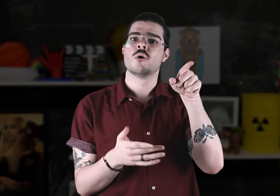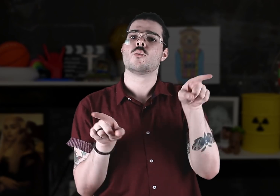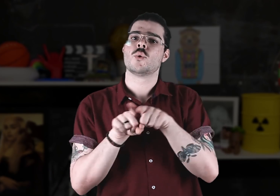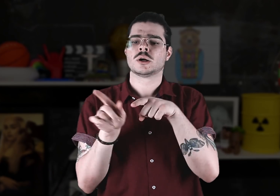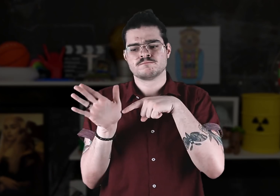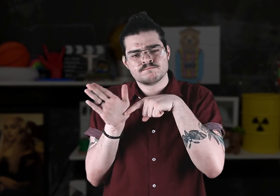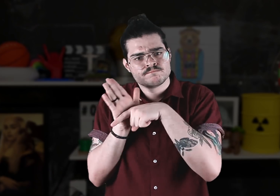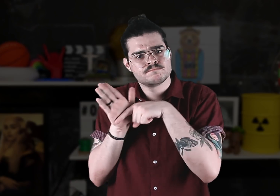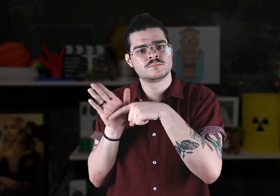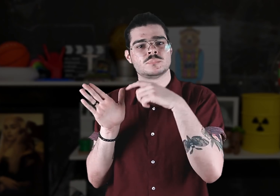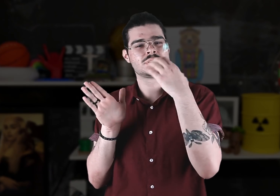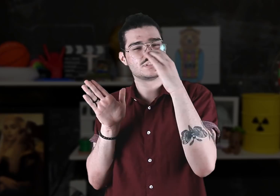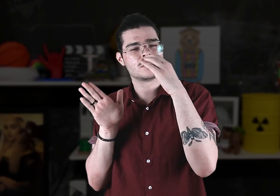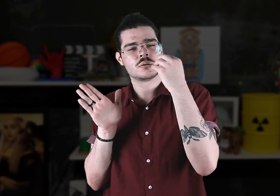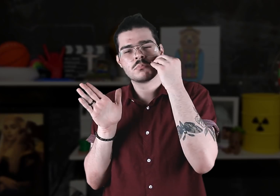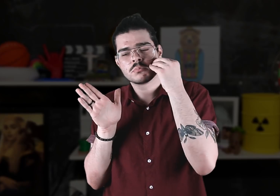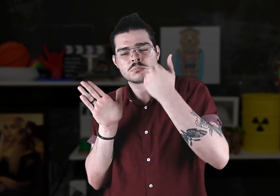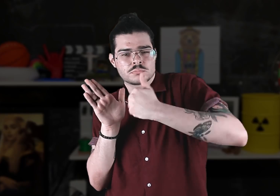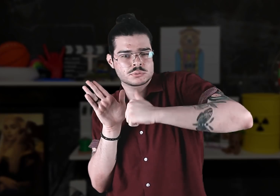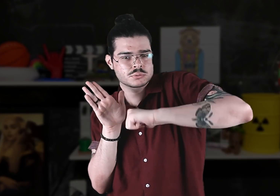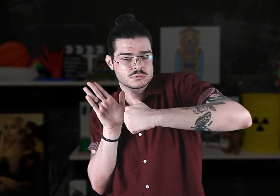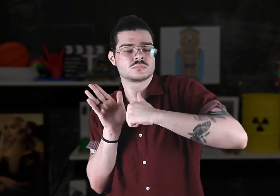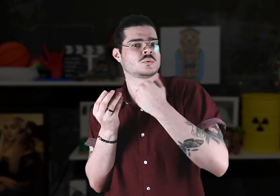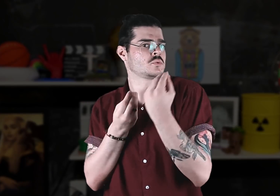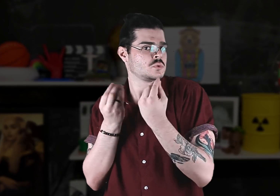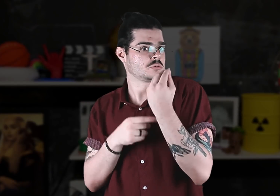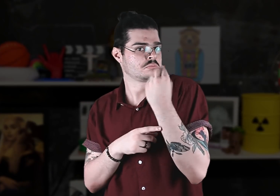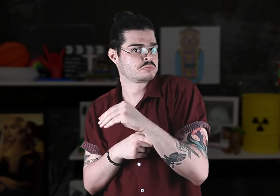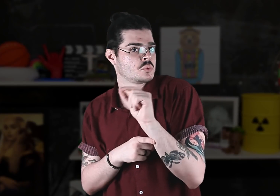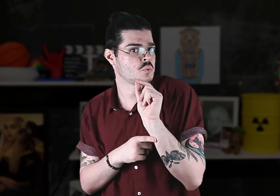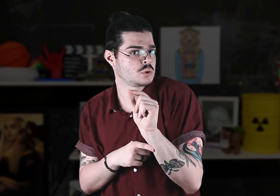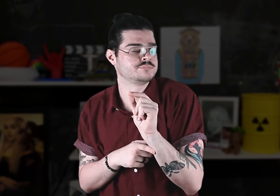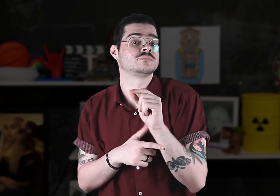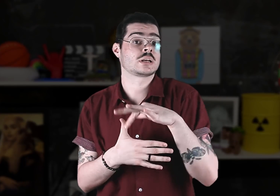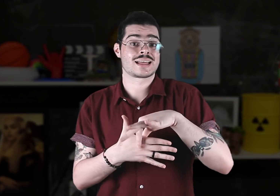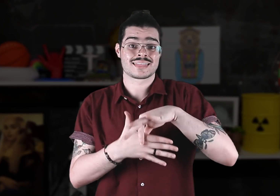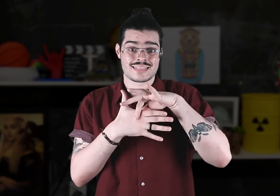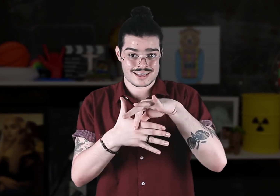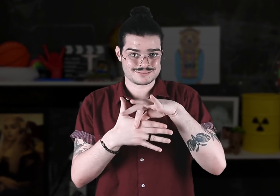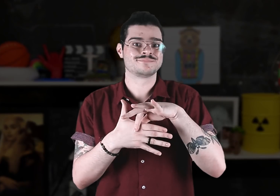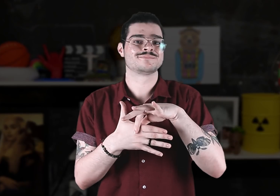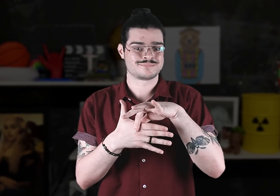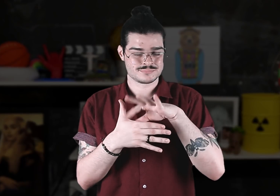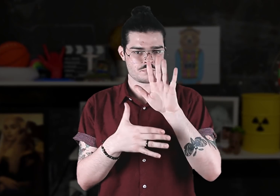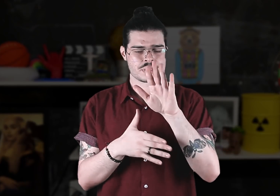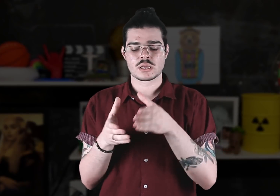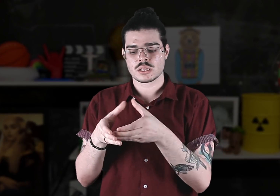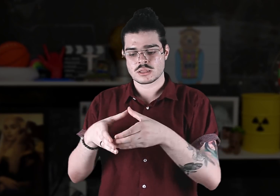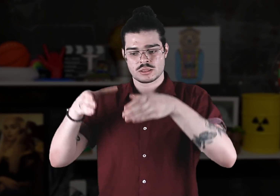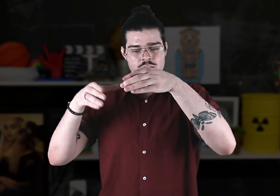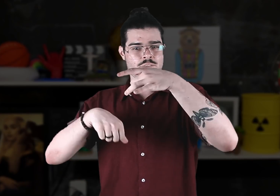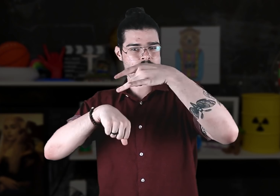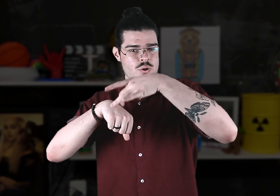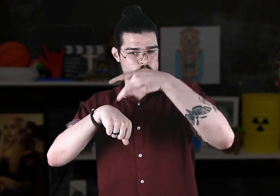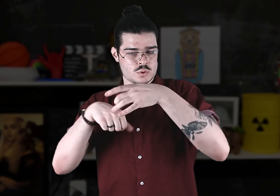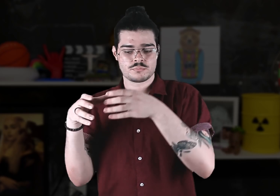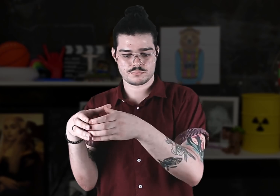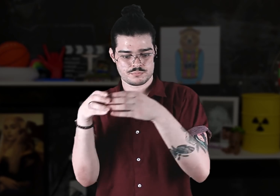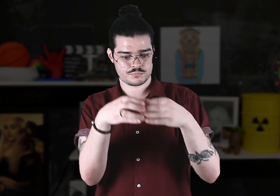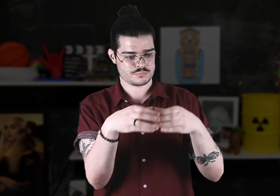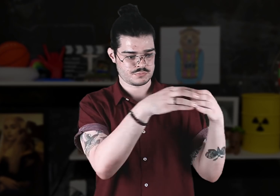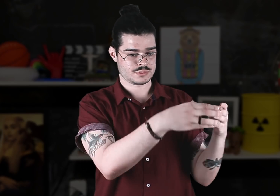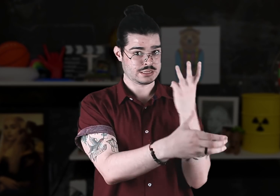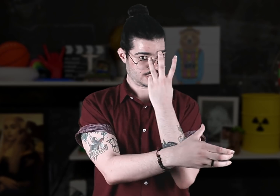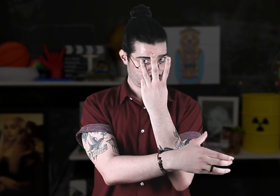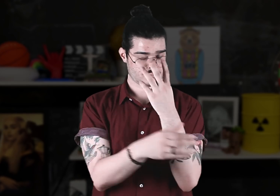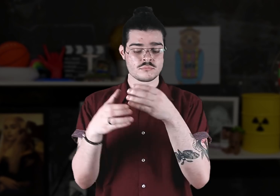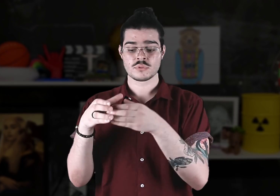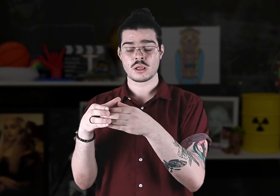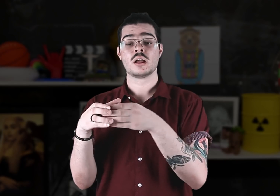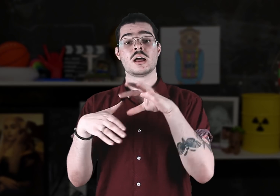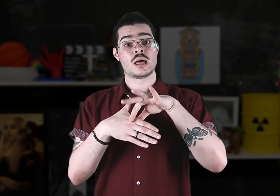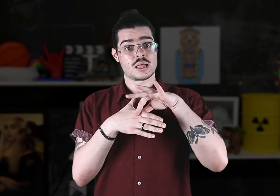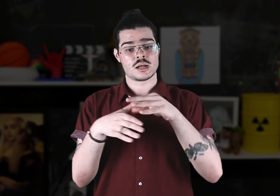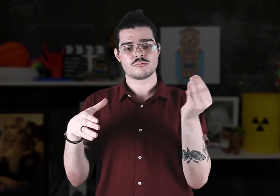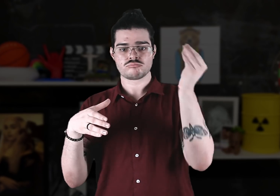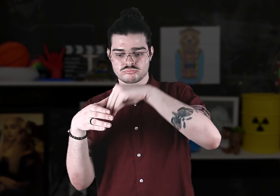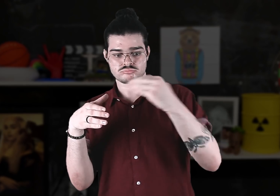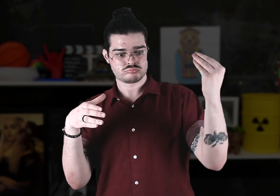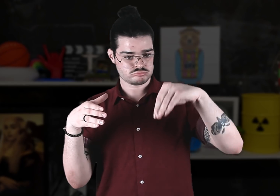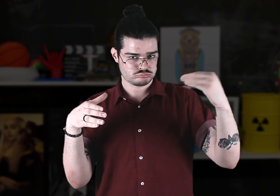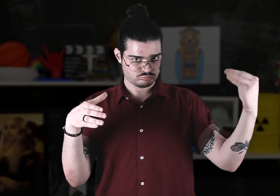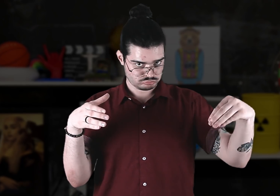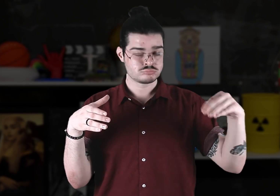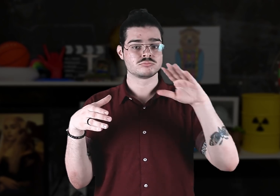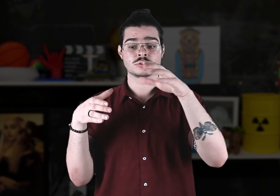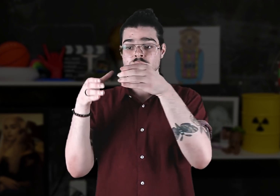made a scientific experiment placing the pieces of steak in three different jars: